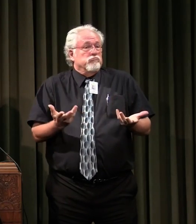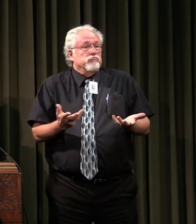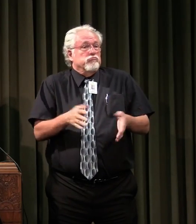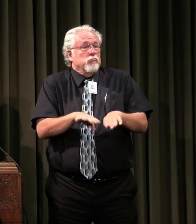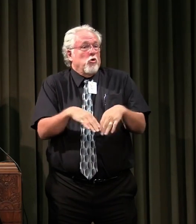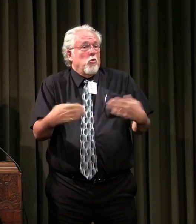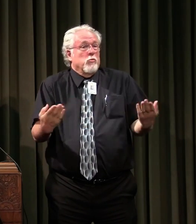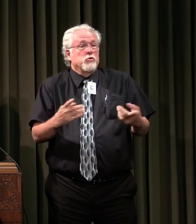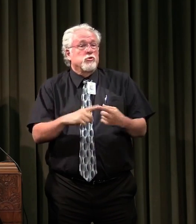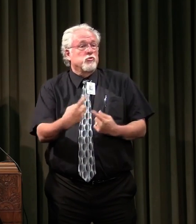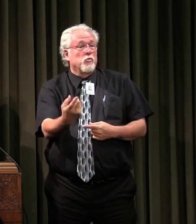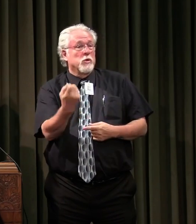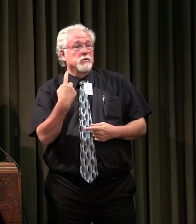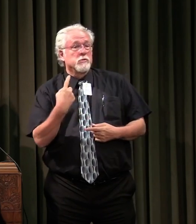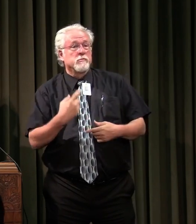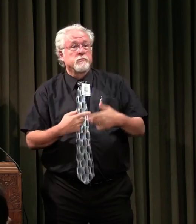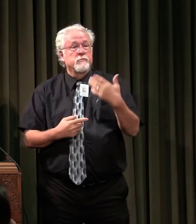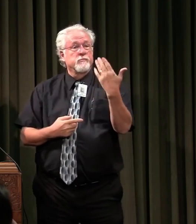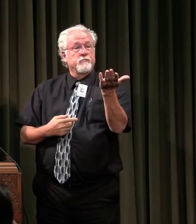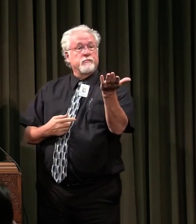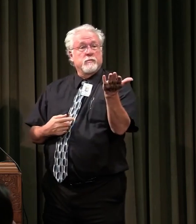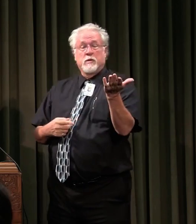to questions